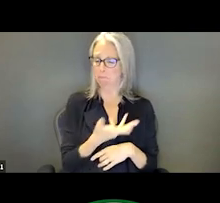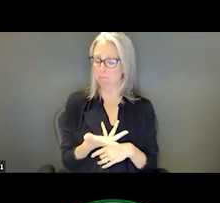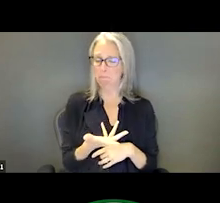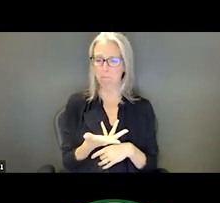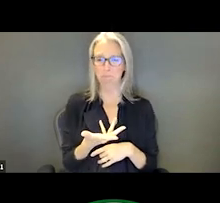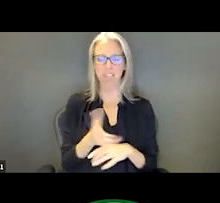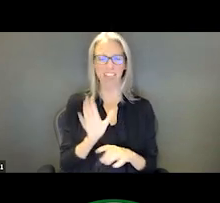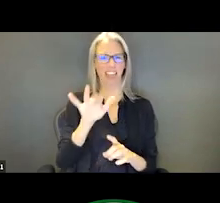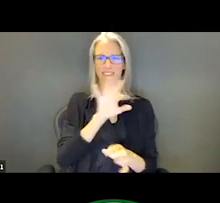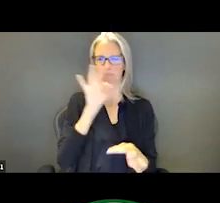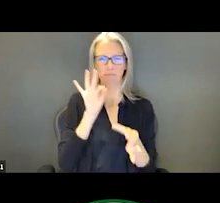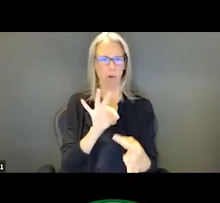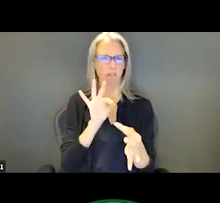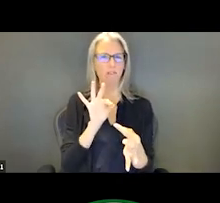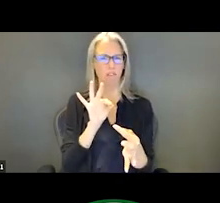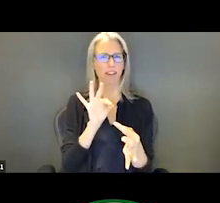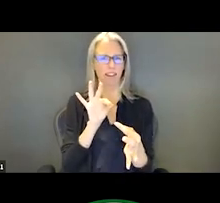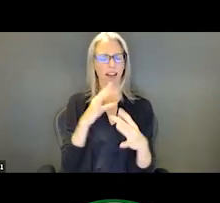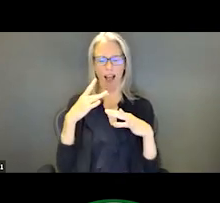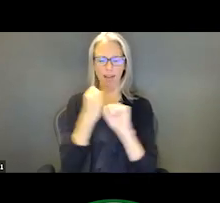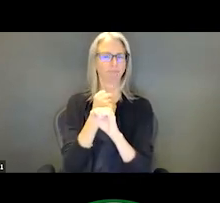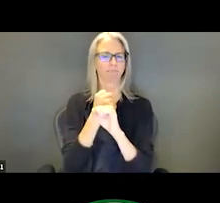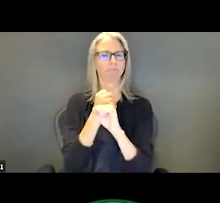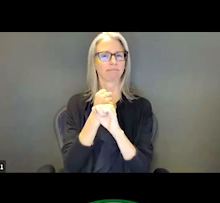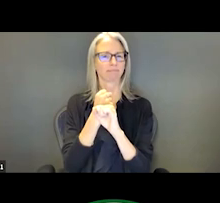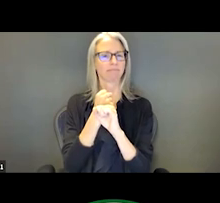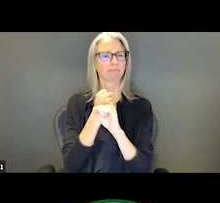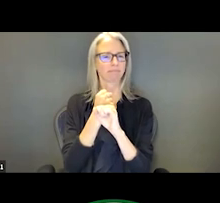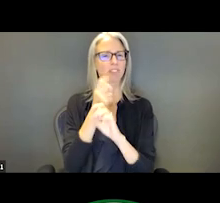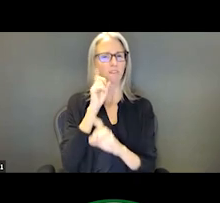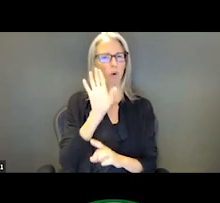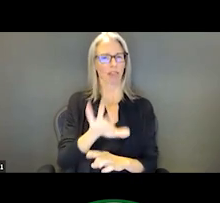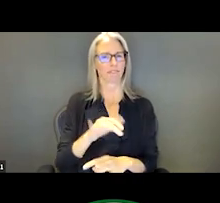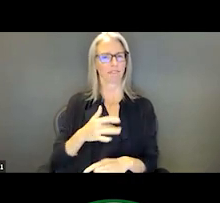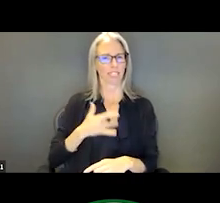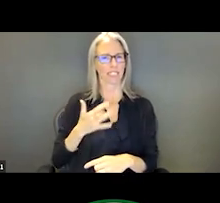anecdotal evidence, but there's also a lot of actual scientific research that supports